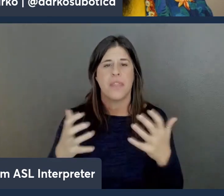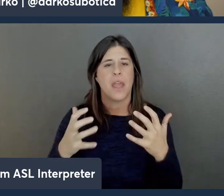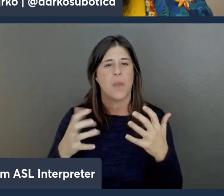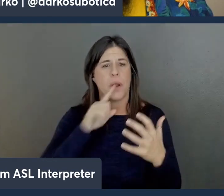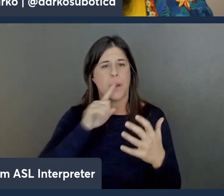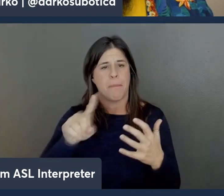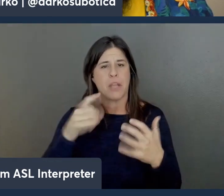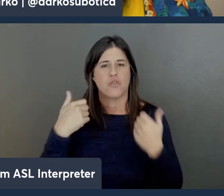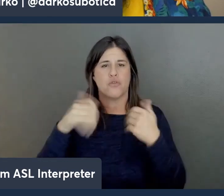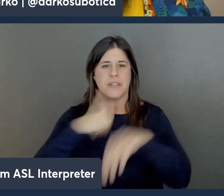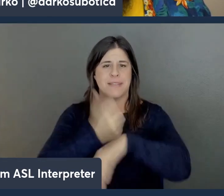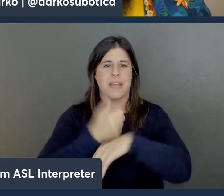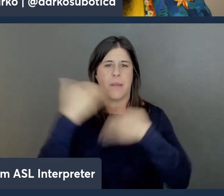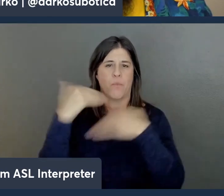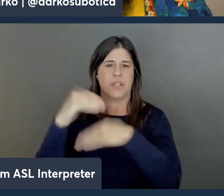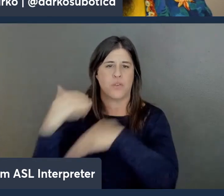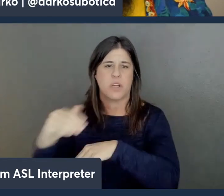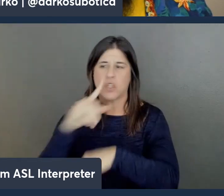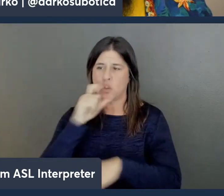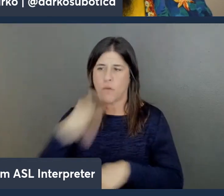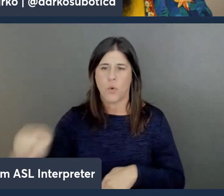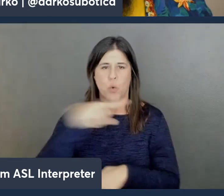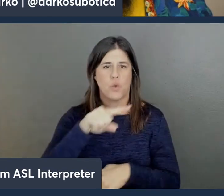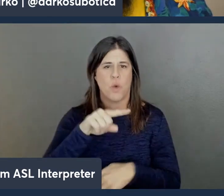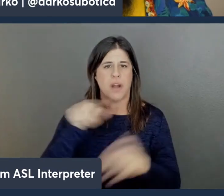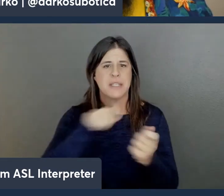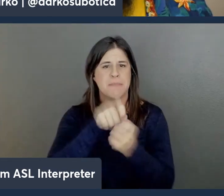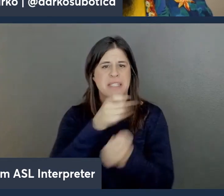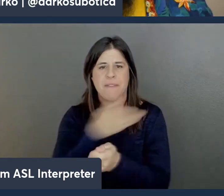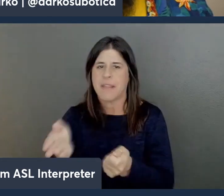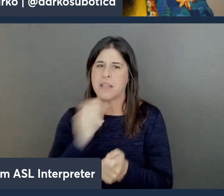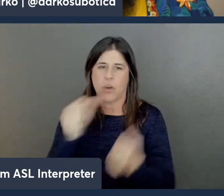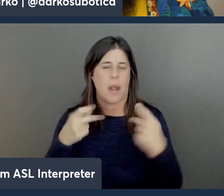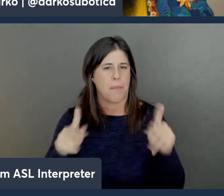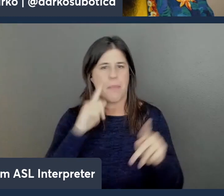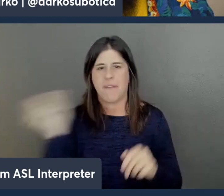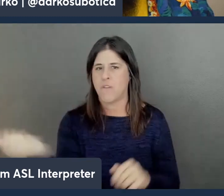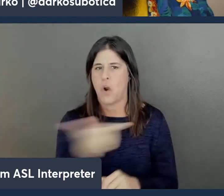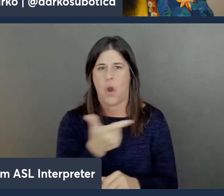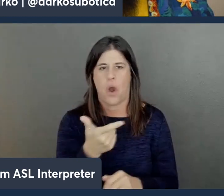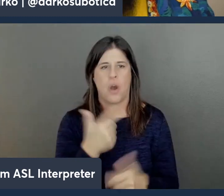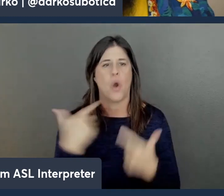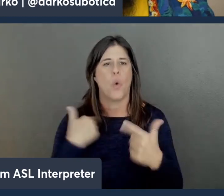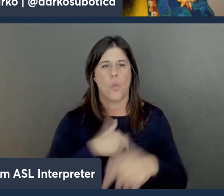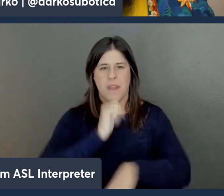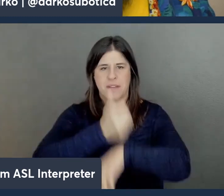that irrespective of who you are, certain actions cannot be allowed. So we have, we have reactivated Guardrail policies,